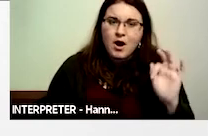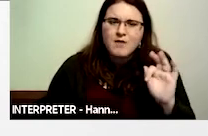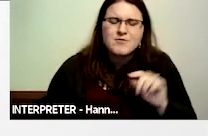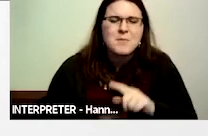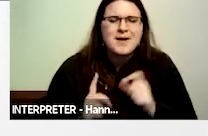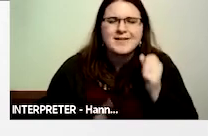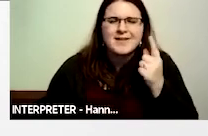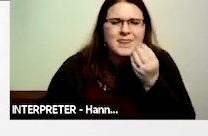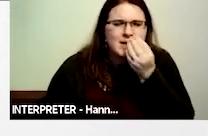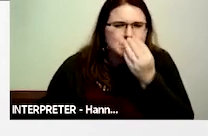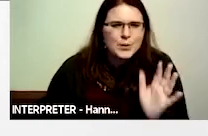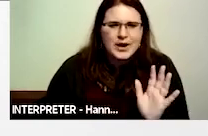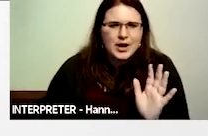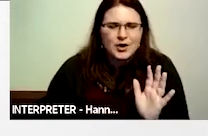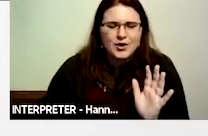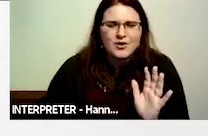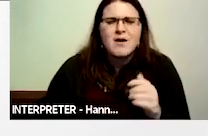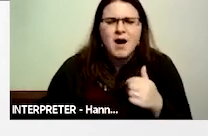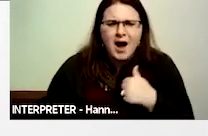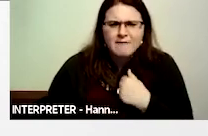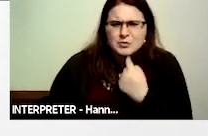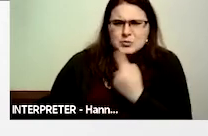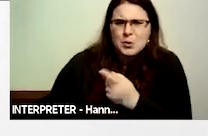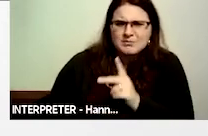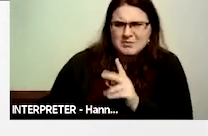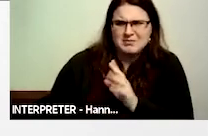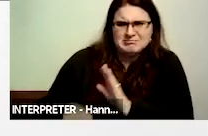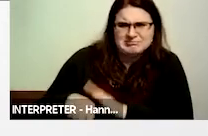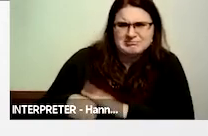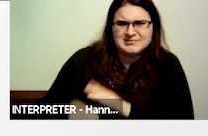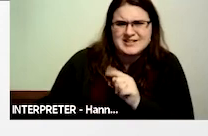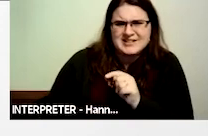because I've, I've, I've expressed to some people, hey, like Tick tock is not maybe not safe.